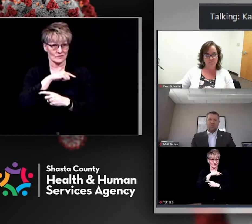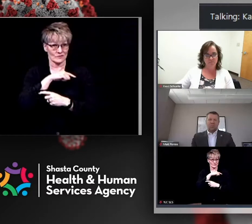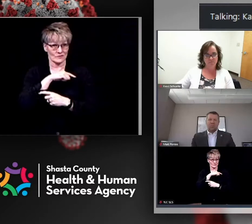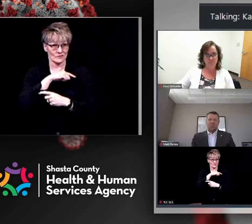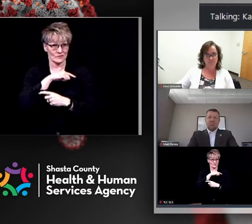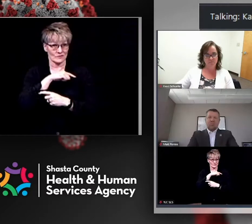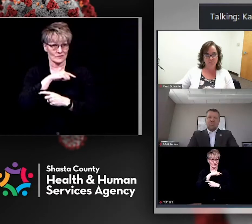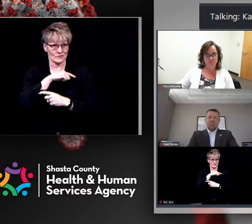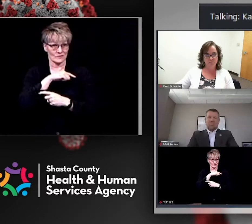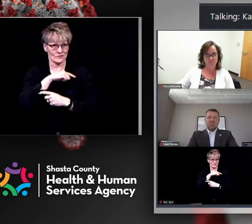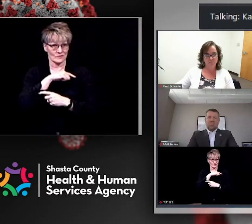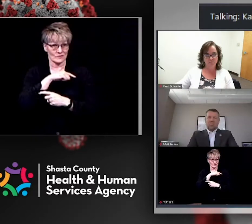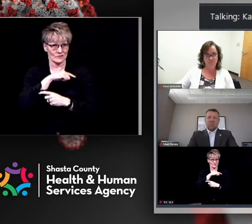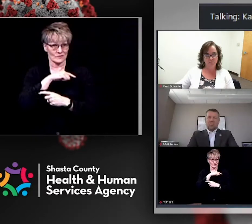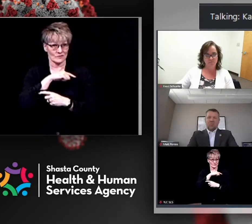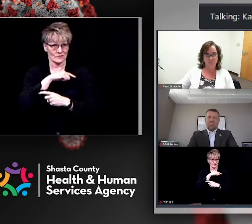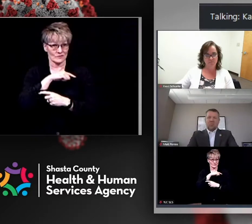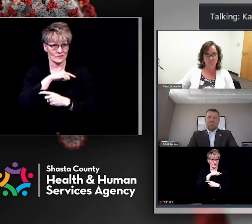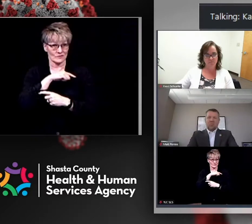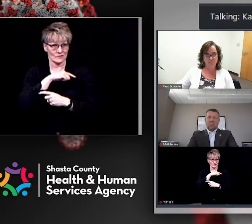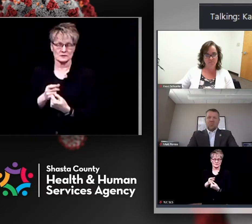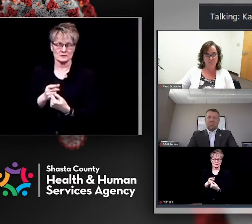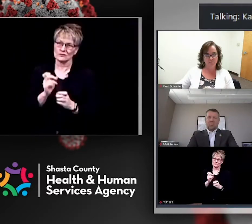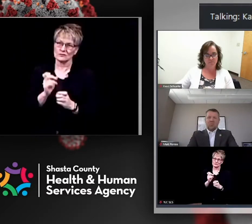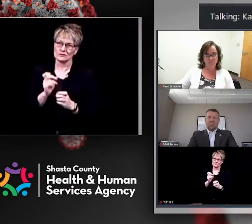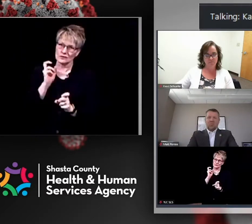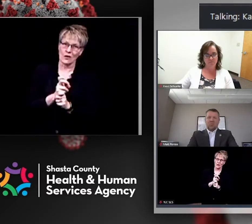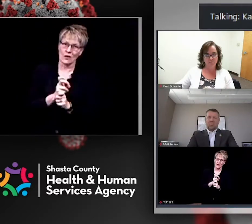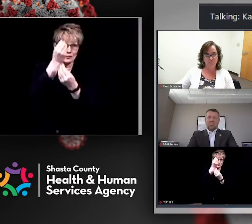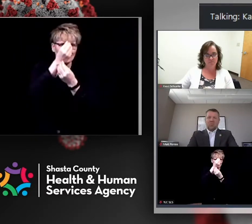it hard for us to keep the community informed. So, we apologize about that. We're, sort of,